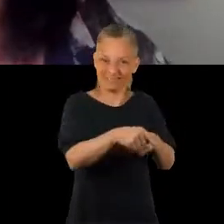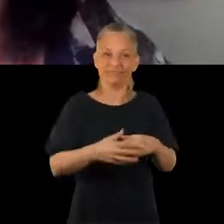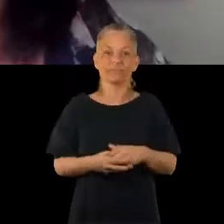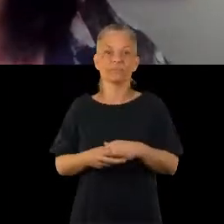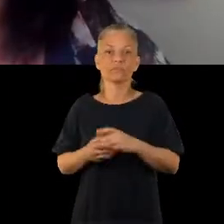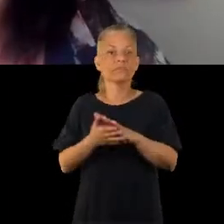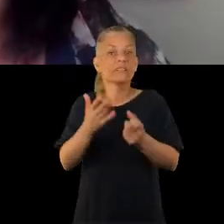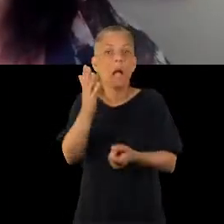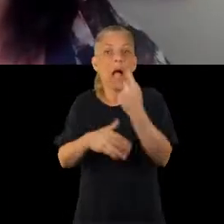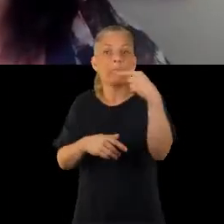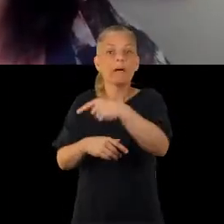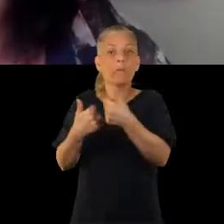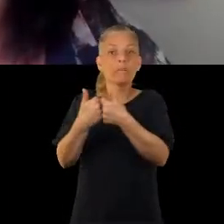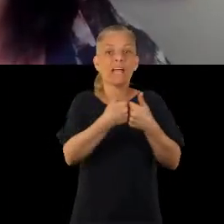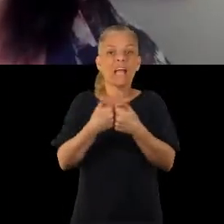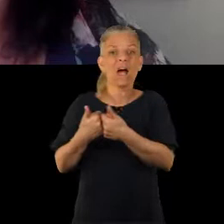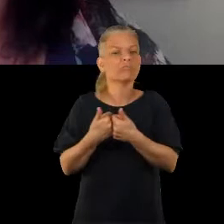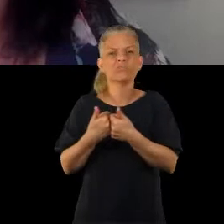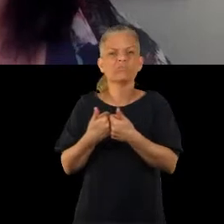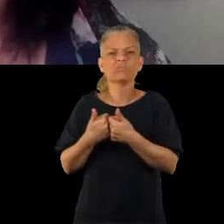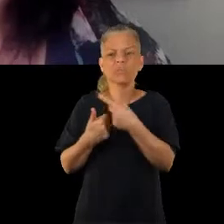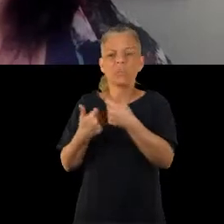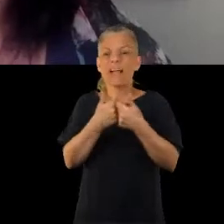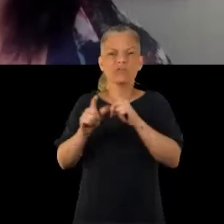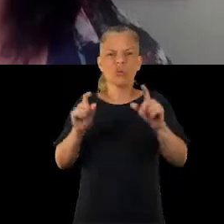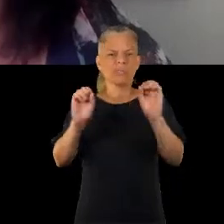get it right. It’s incredible, some of the things that I’ve seen from people who have come through